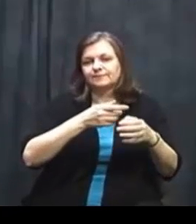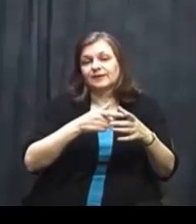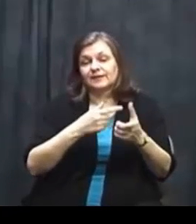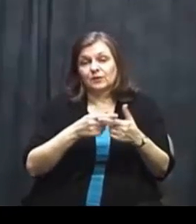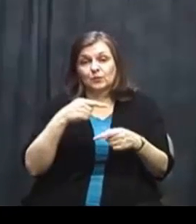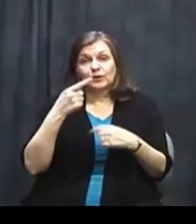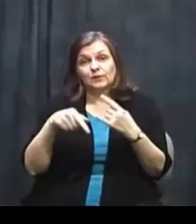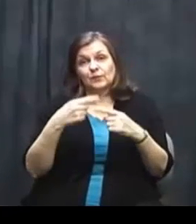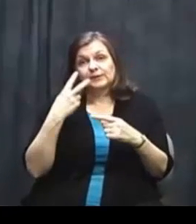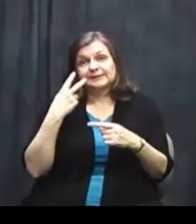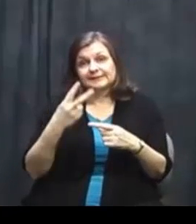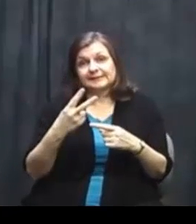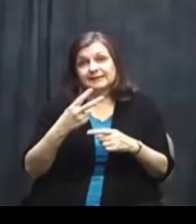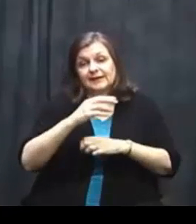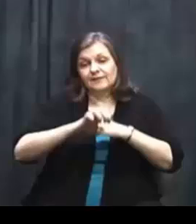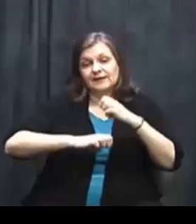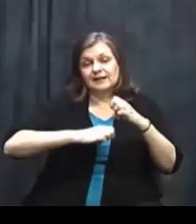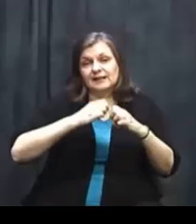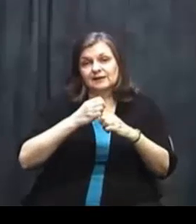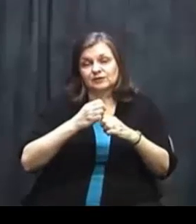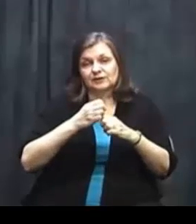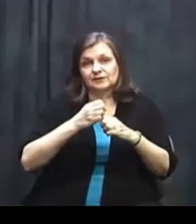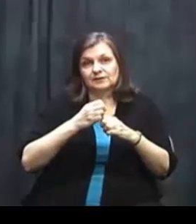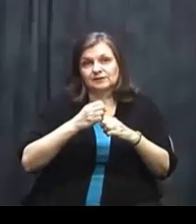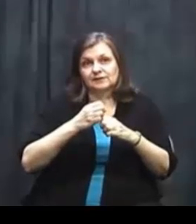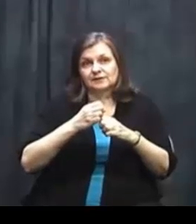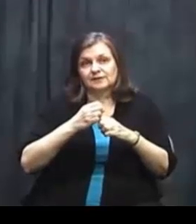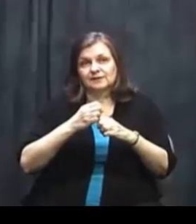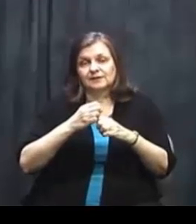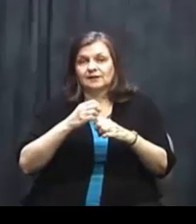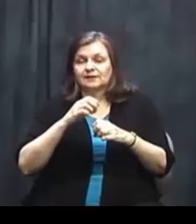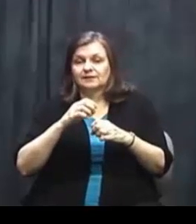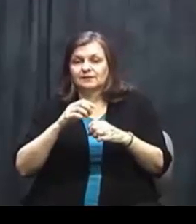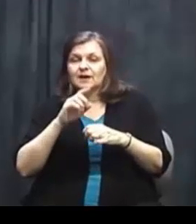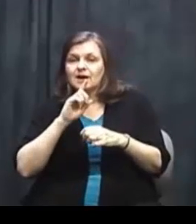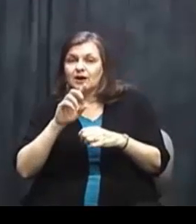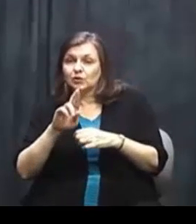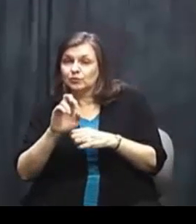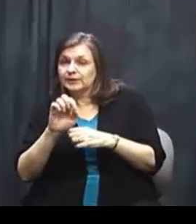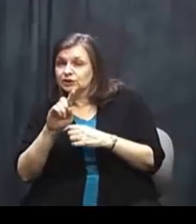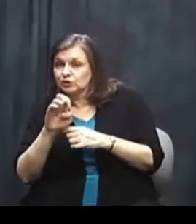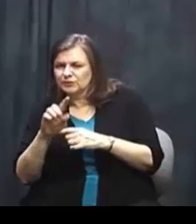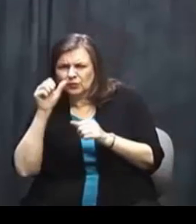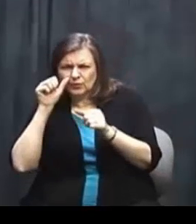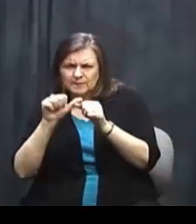our gain of electrons reduced [GER]